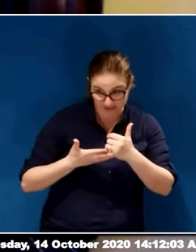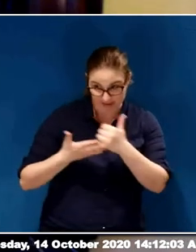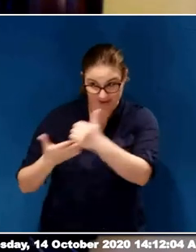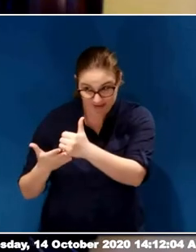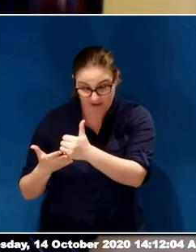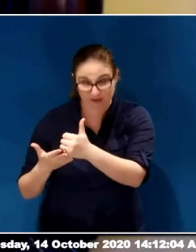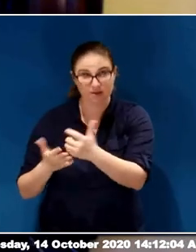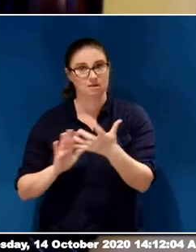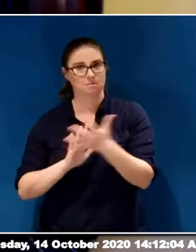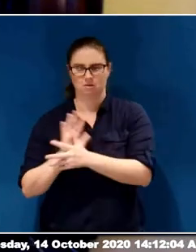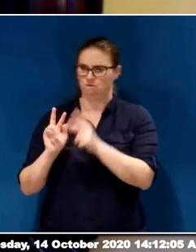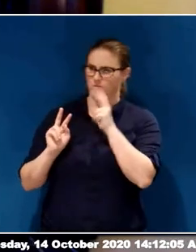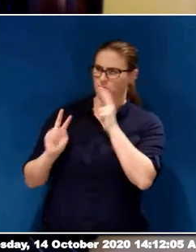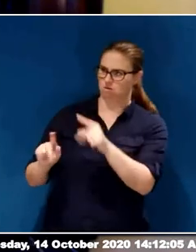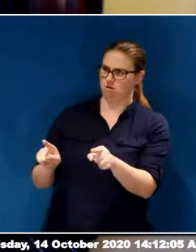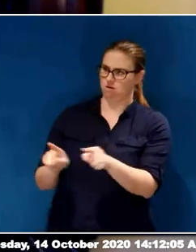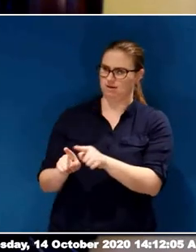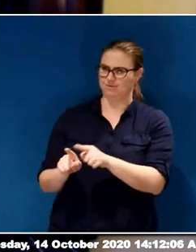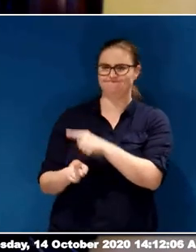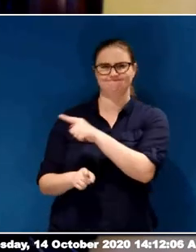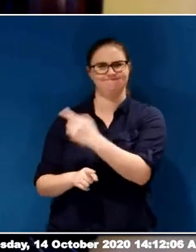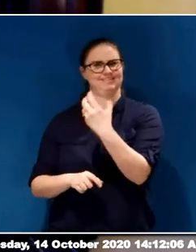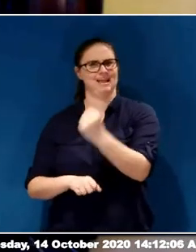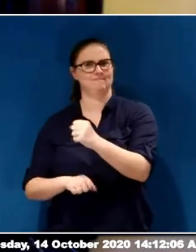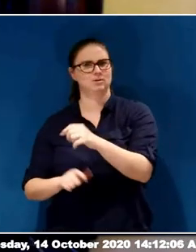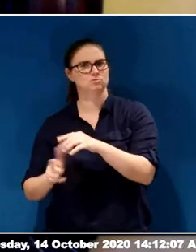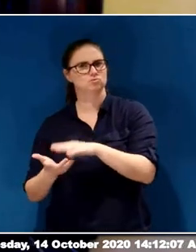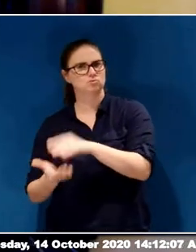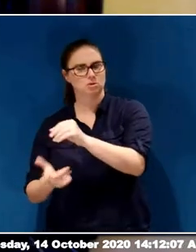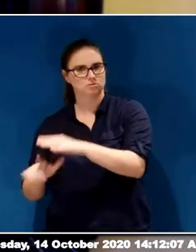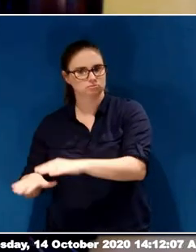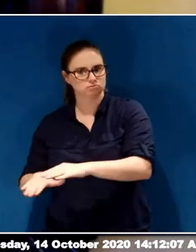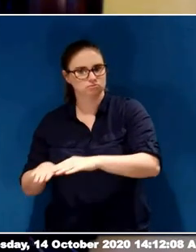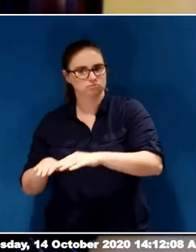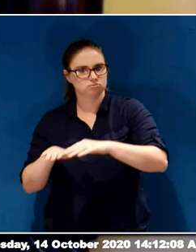So children who can't concentrate or learn in the classroom can be